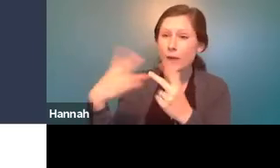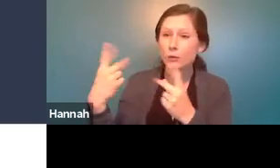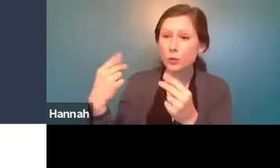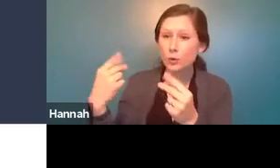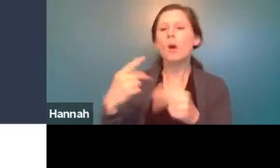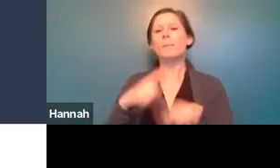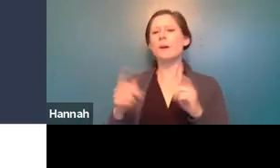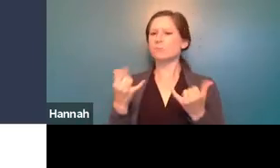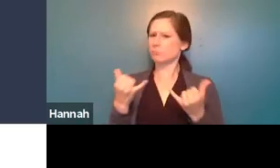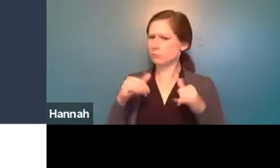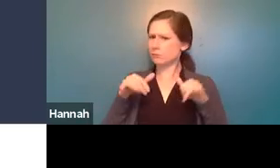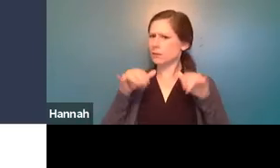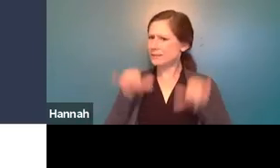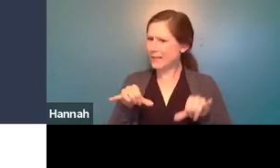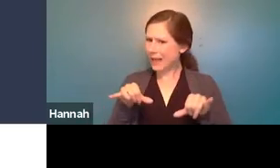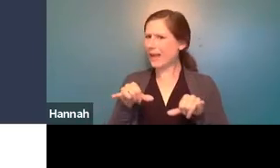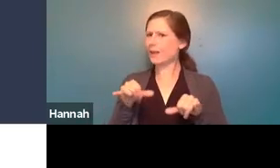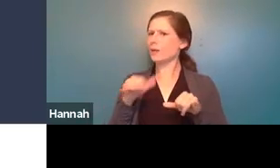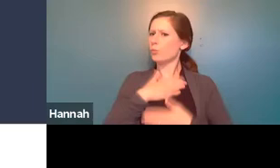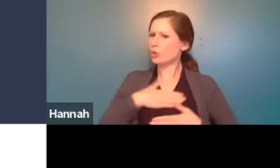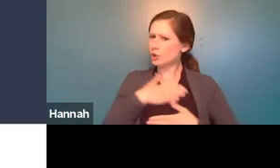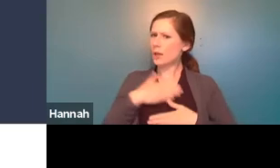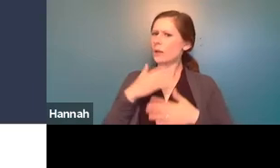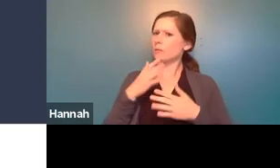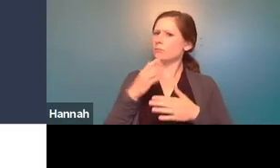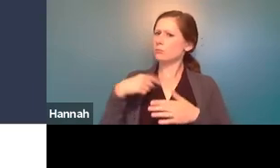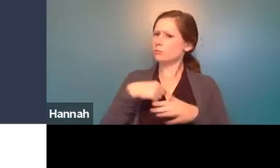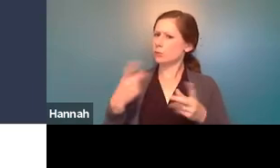appreciate what what we're doing and accomplishing now, I think it's important because we know